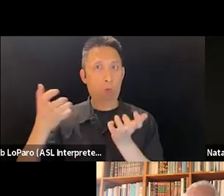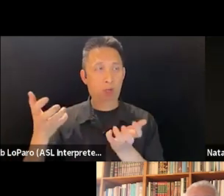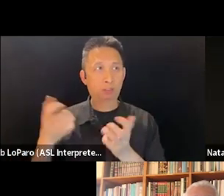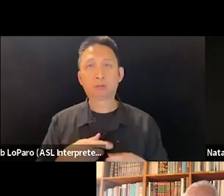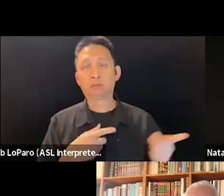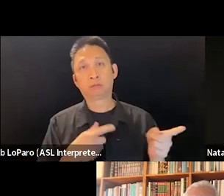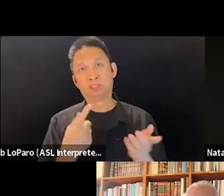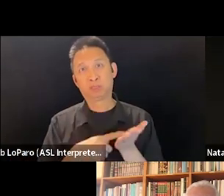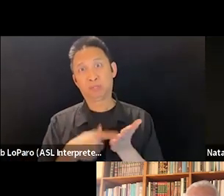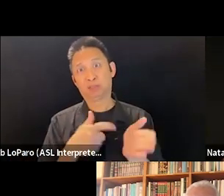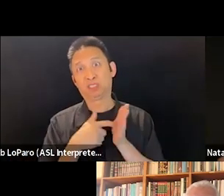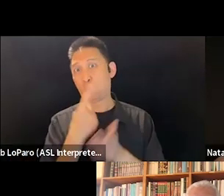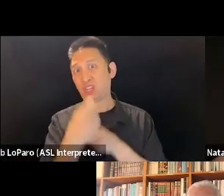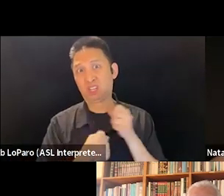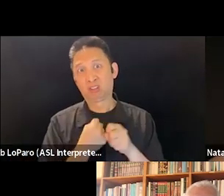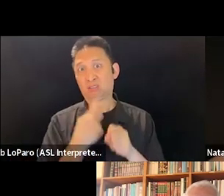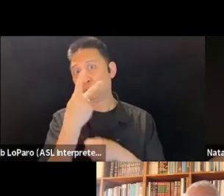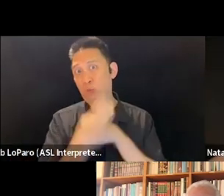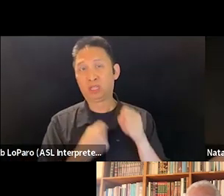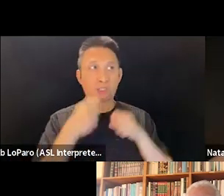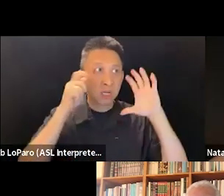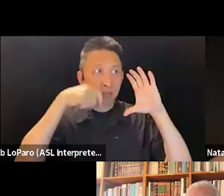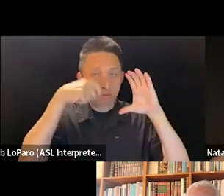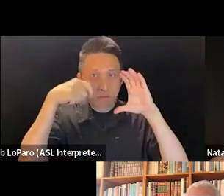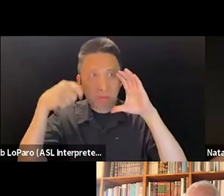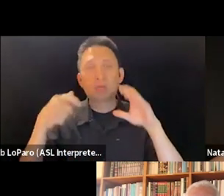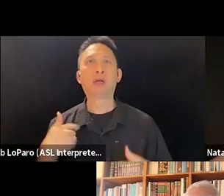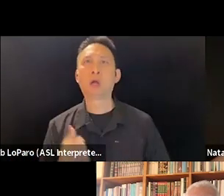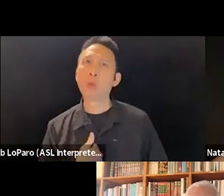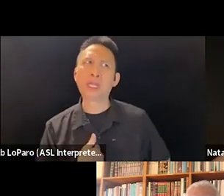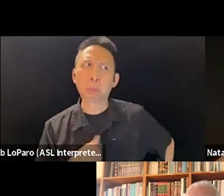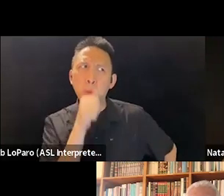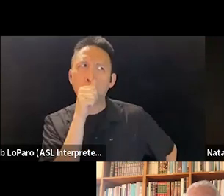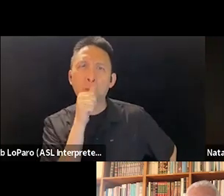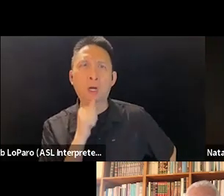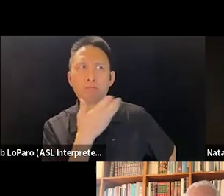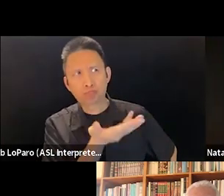to deliver one documentary. And we are very patient with it. We don't need to be in hurry.